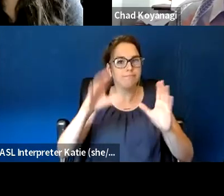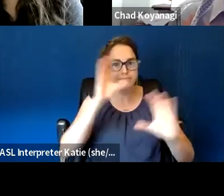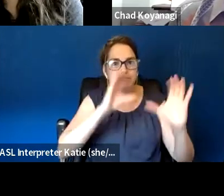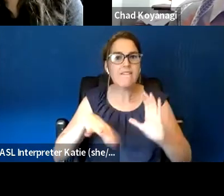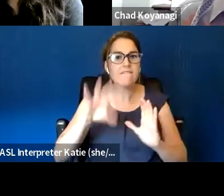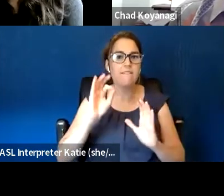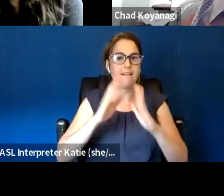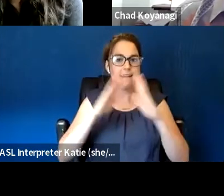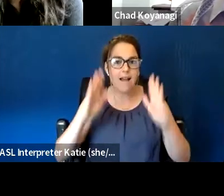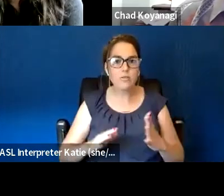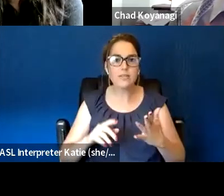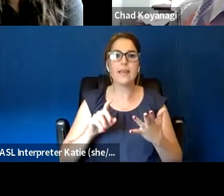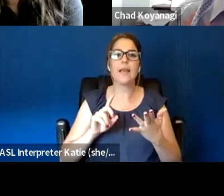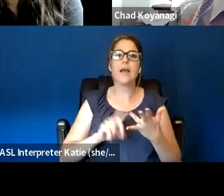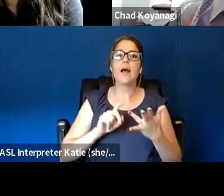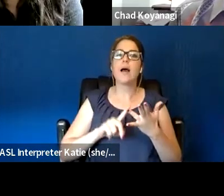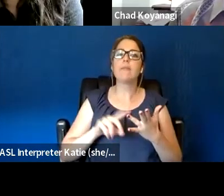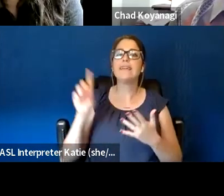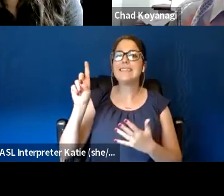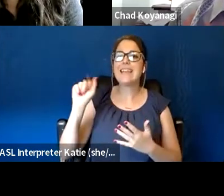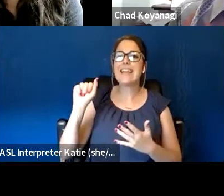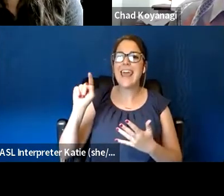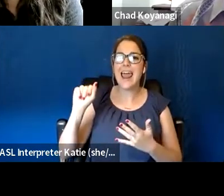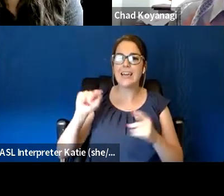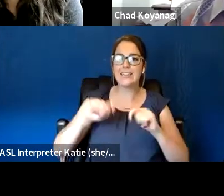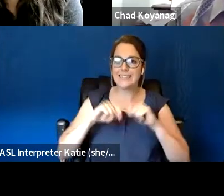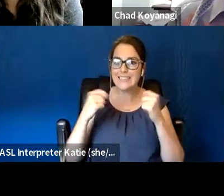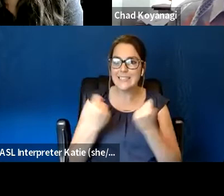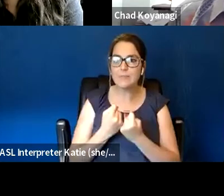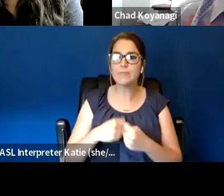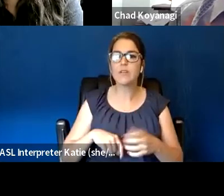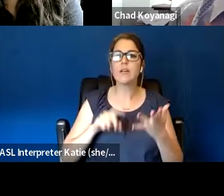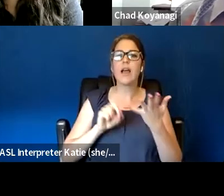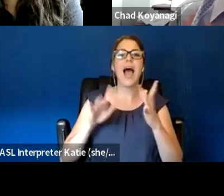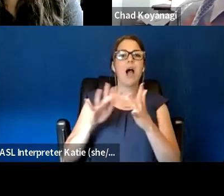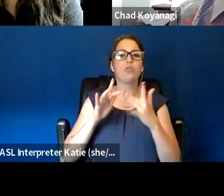And we also have some administrative staff